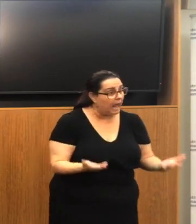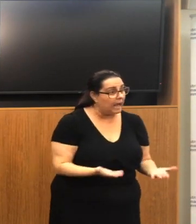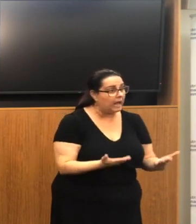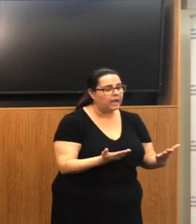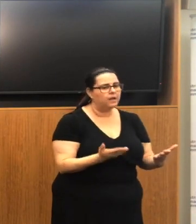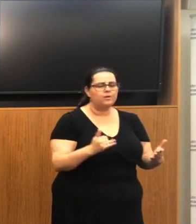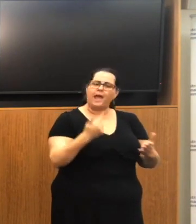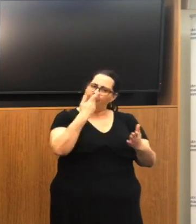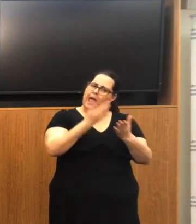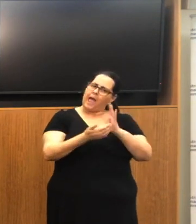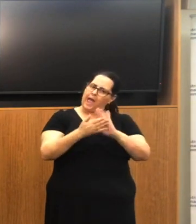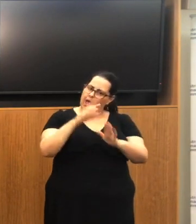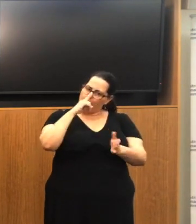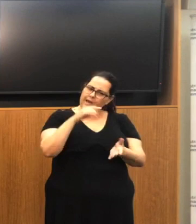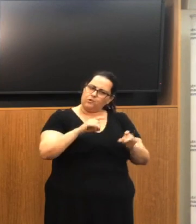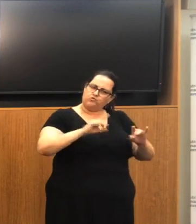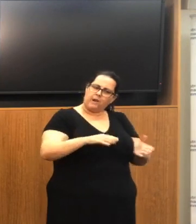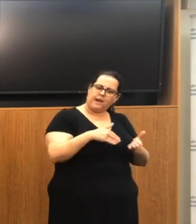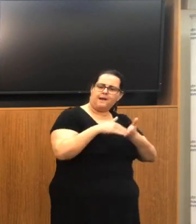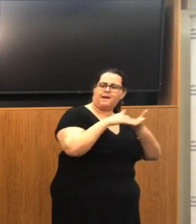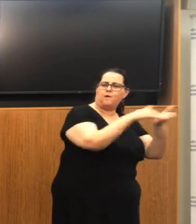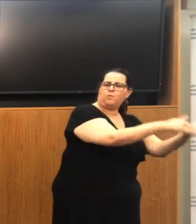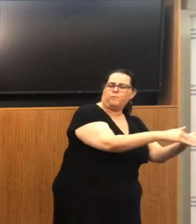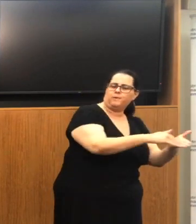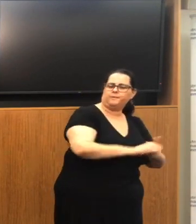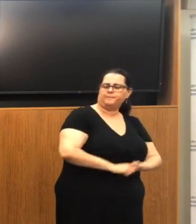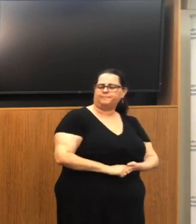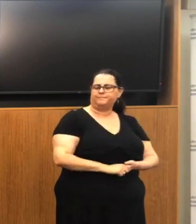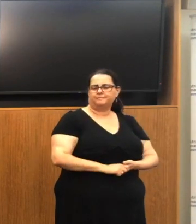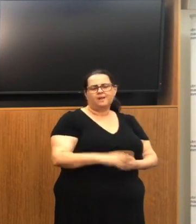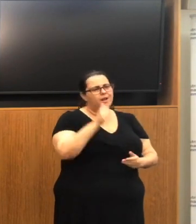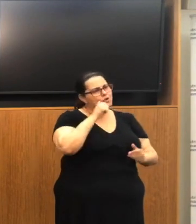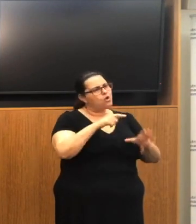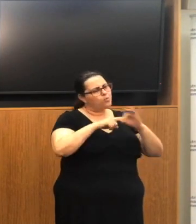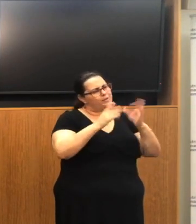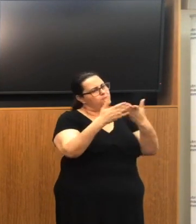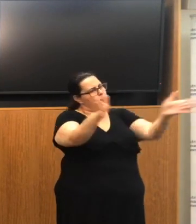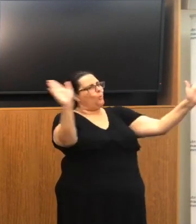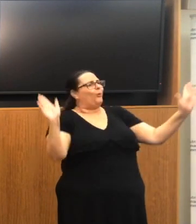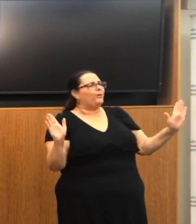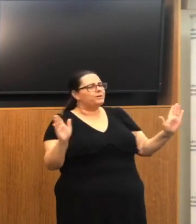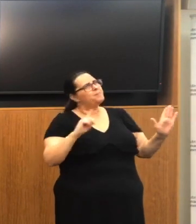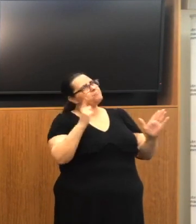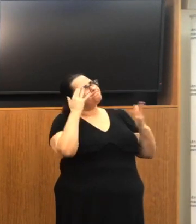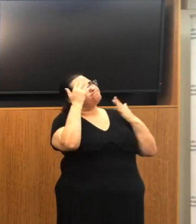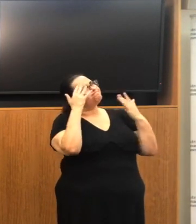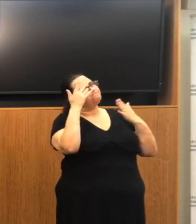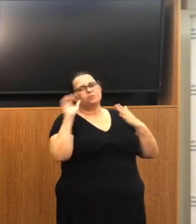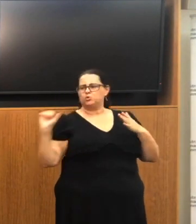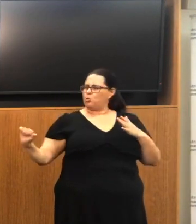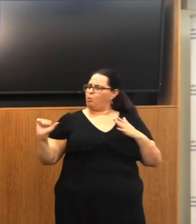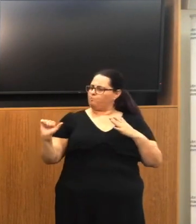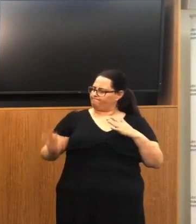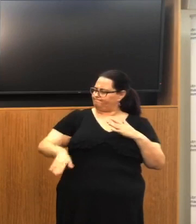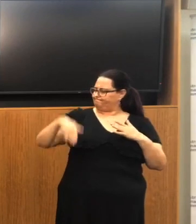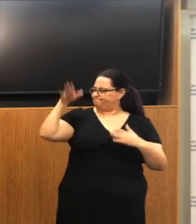to do more as well? I know that's a broad question, but I just was reflecting on your experiences. Thanks.